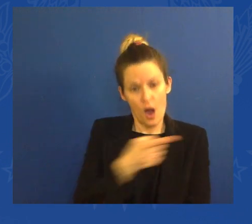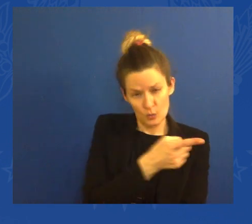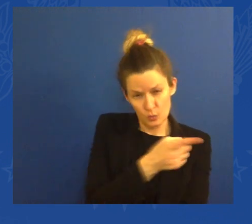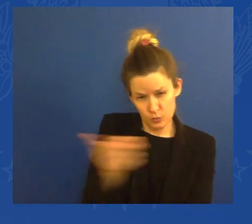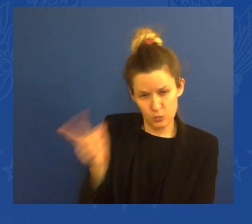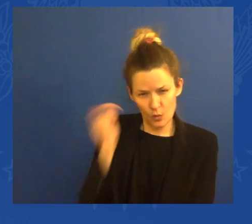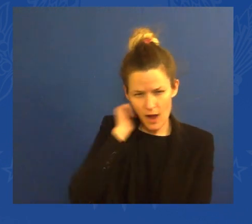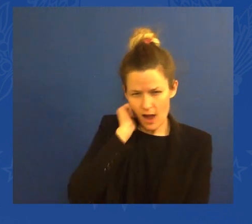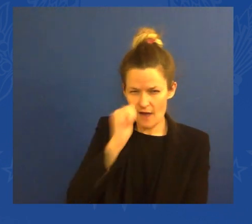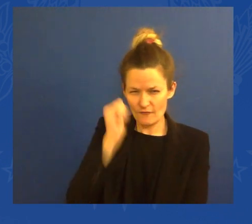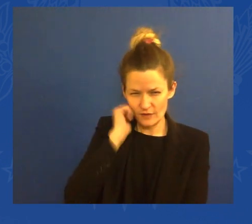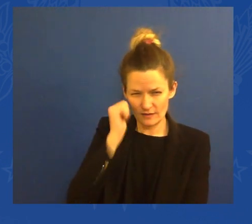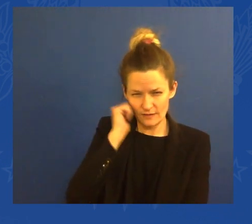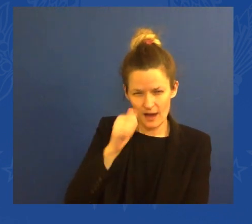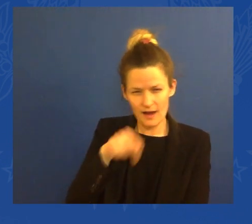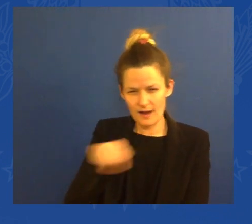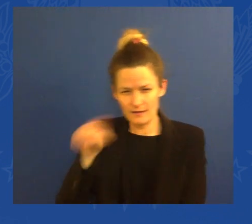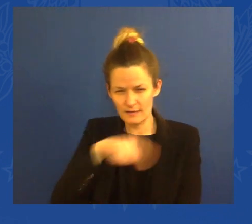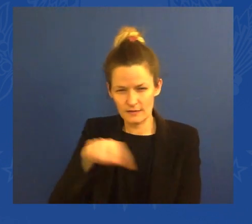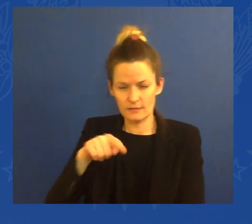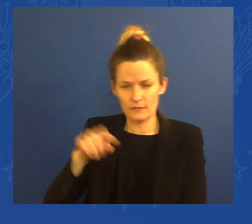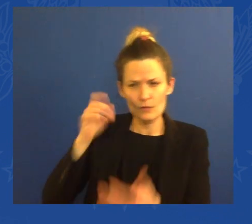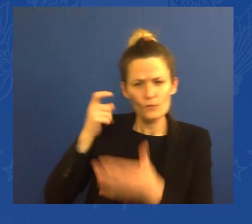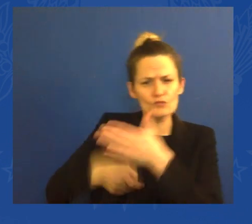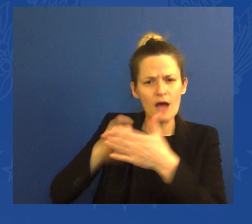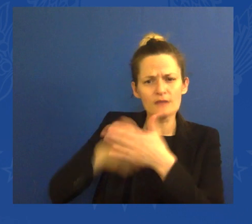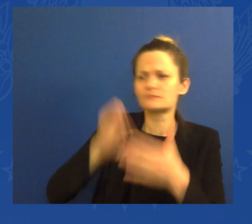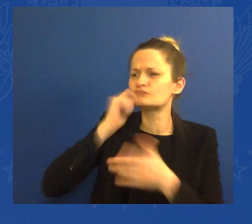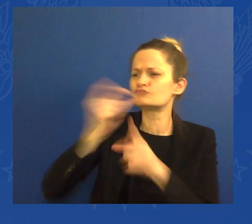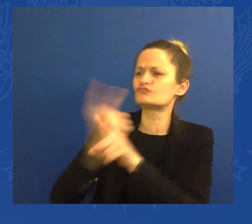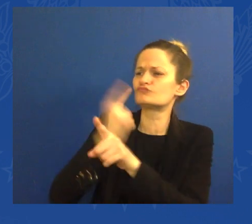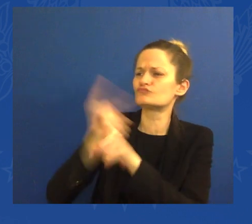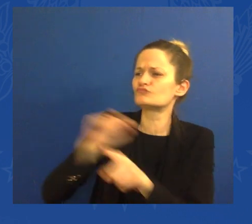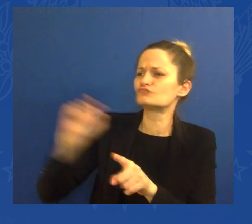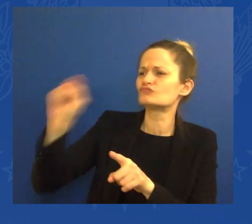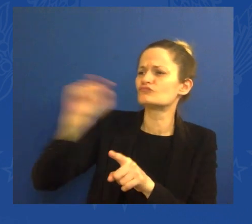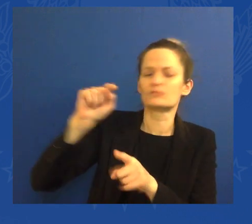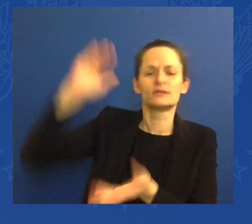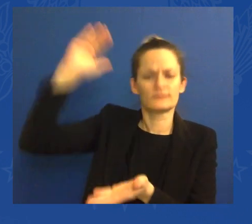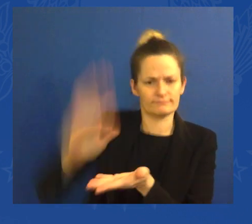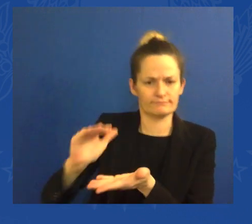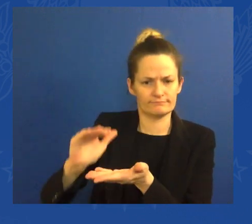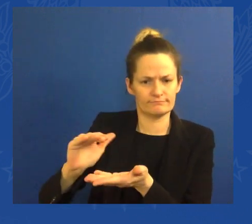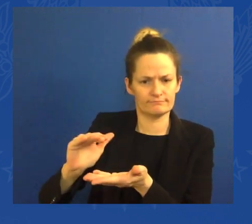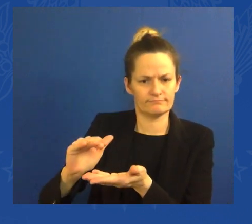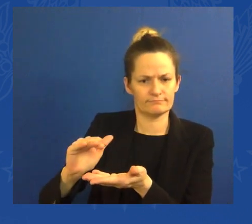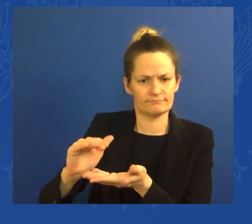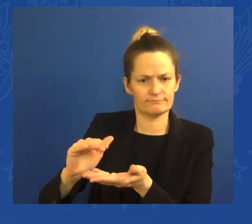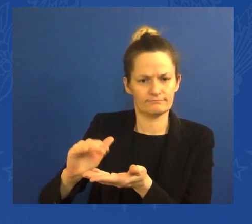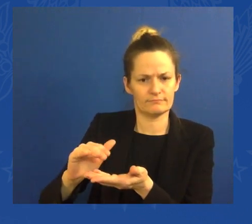We're going to make more cars and semiconductors in America, more infrastructure innovation in America, more goods moving faster and cheaper in America,